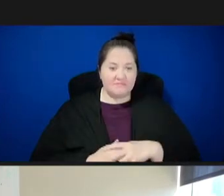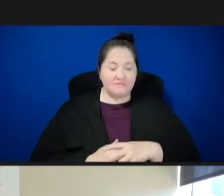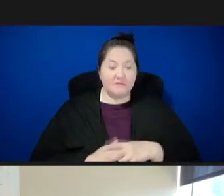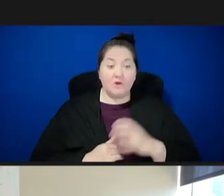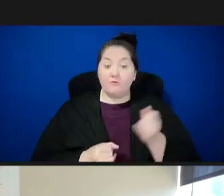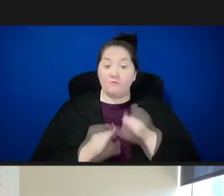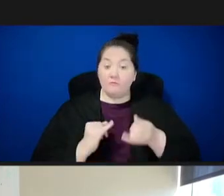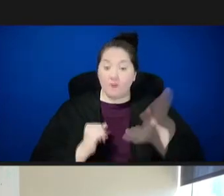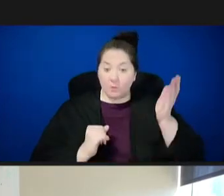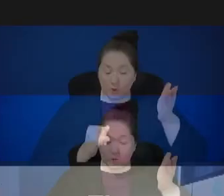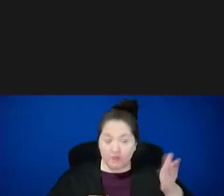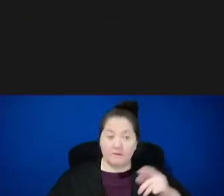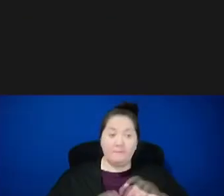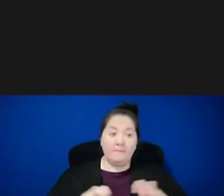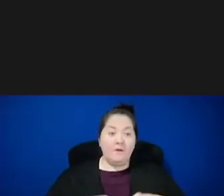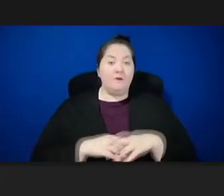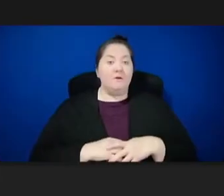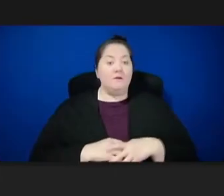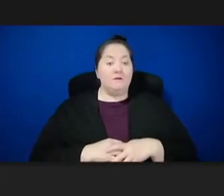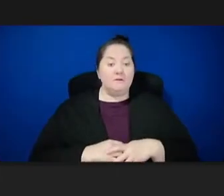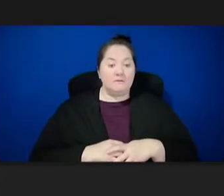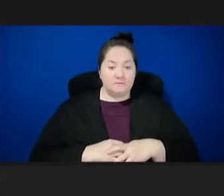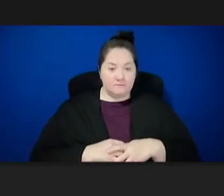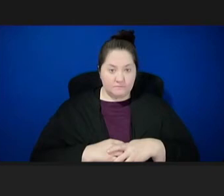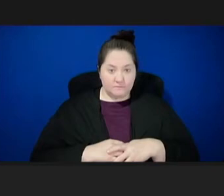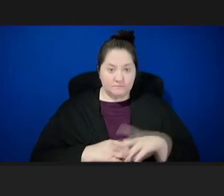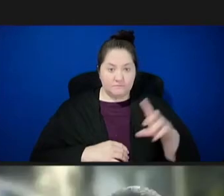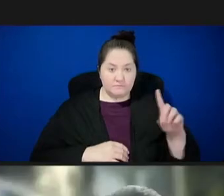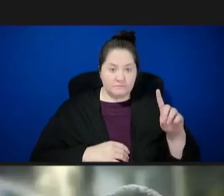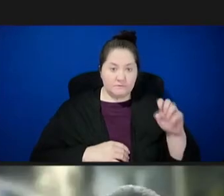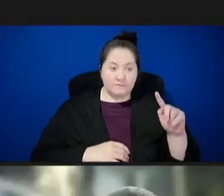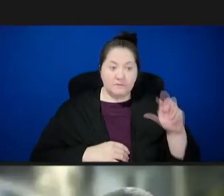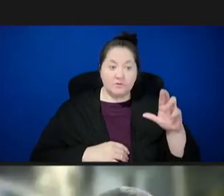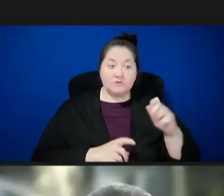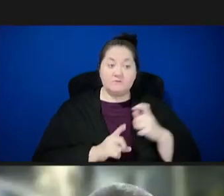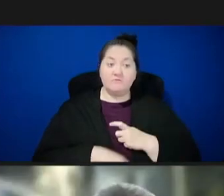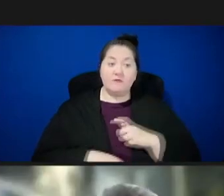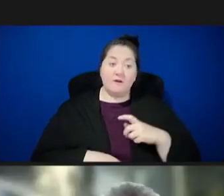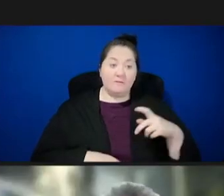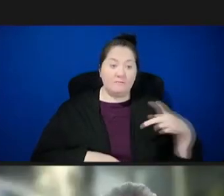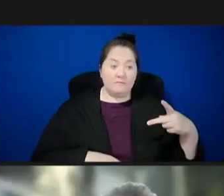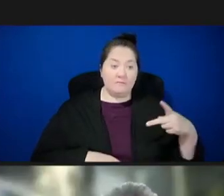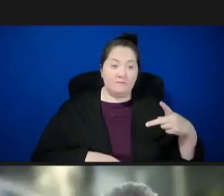on this panel is Demitris Zambas from Pfizer. Your slides are up.